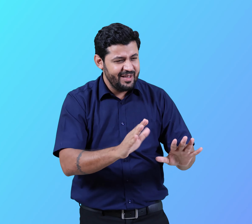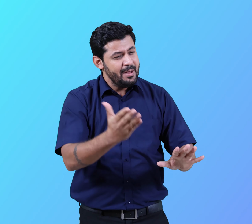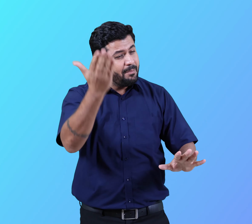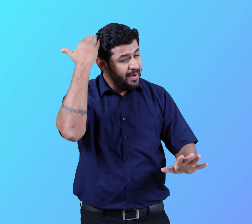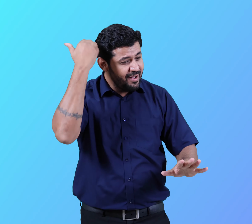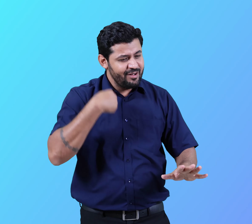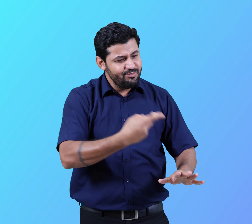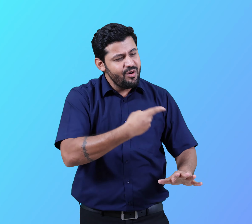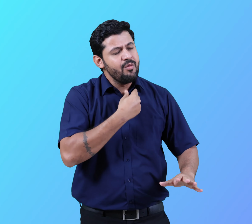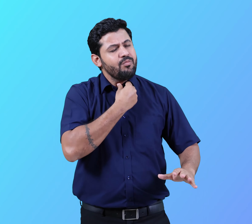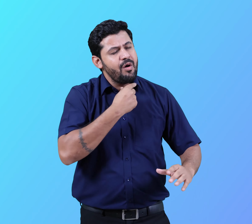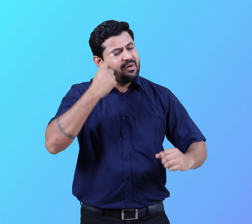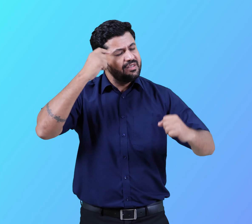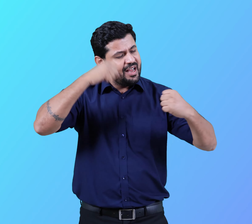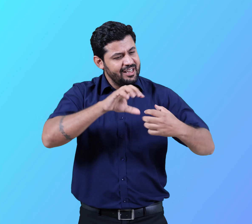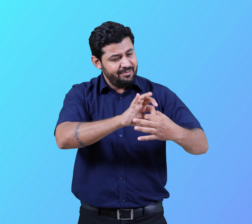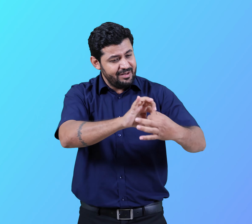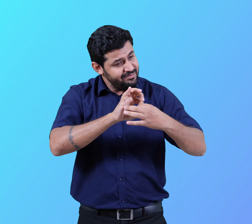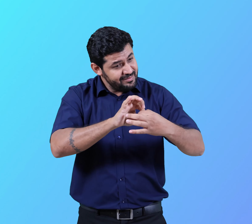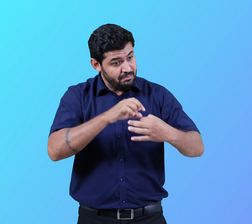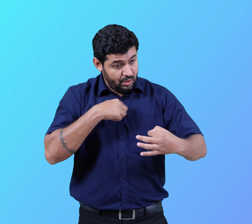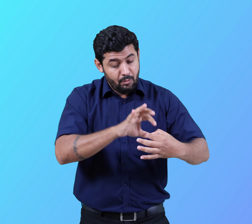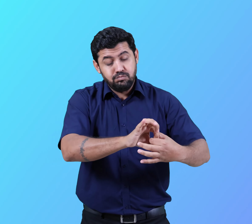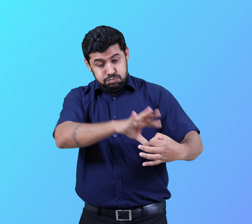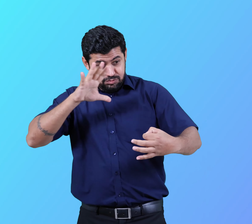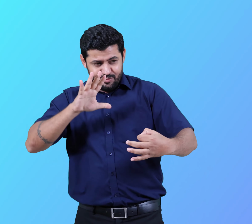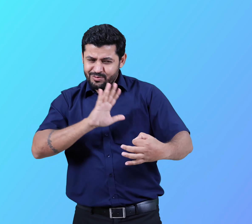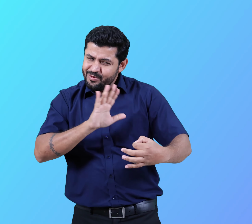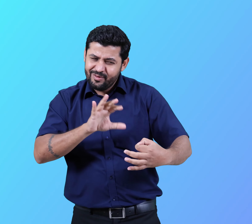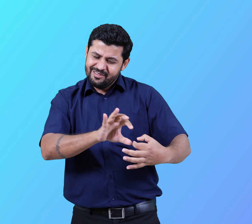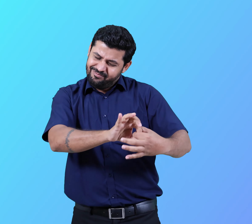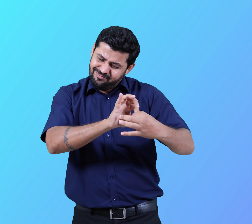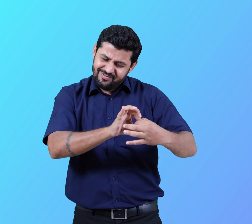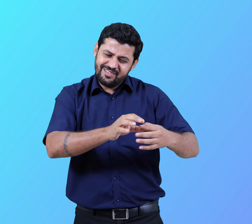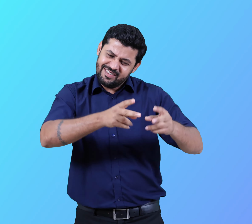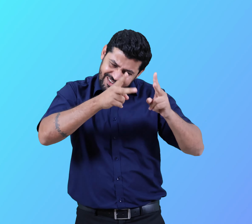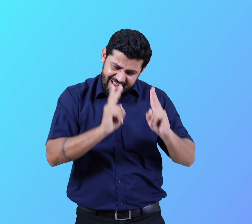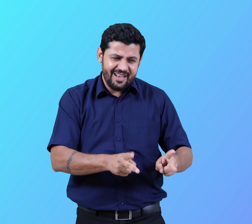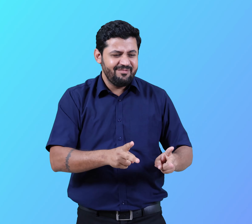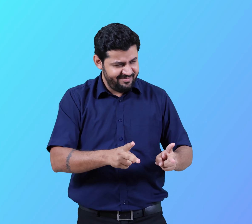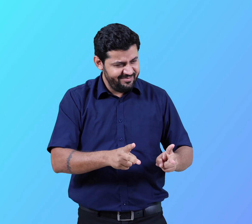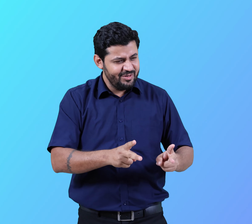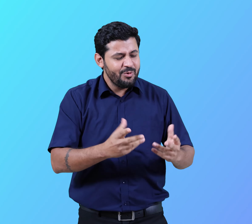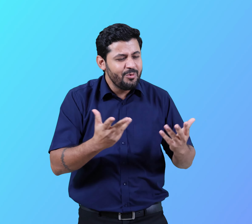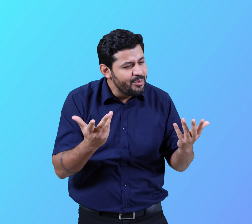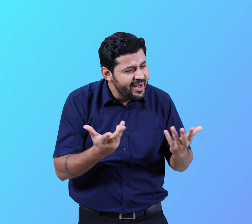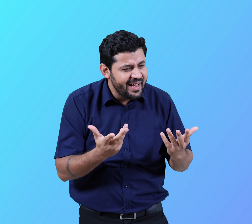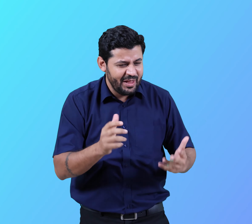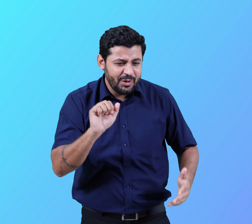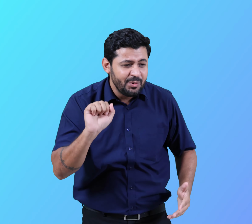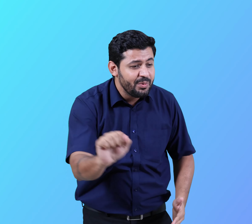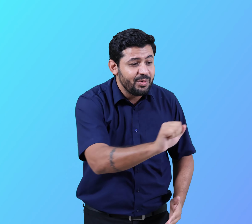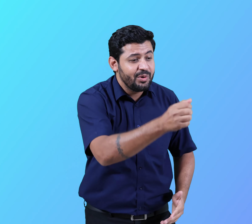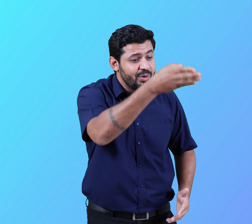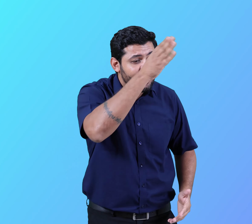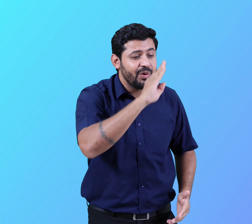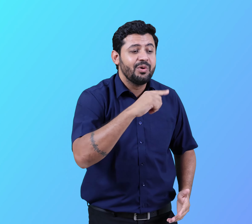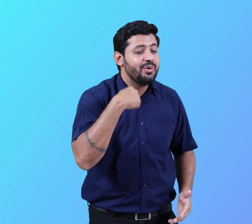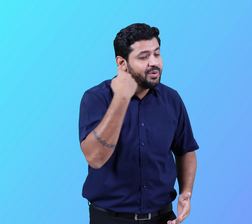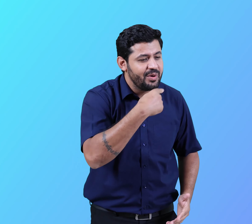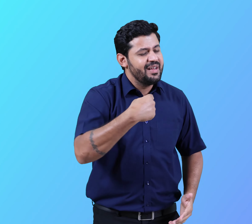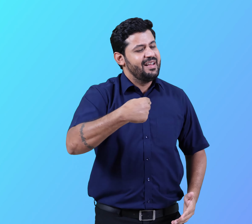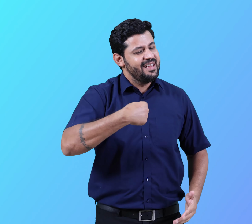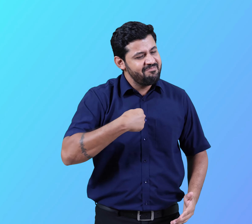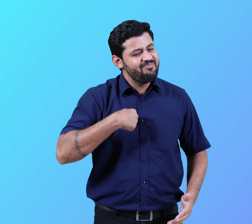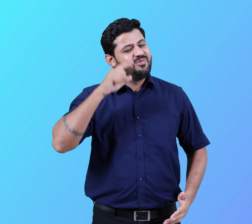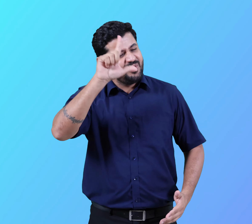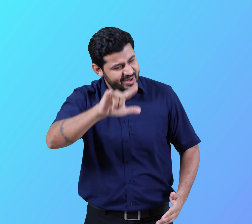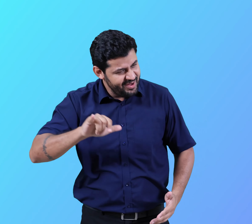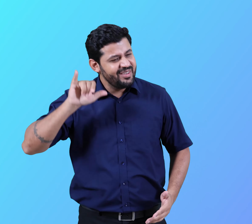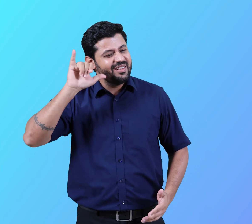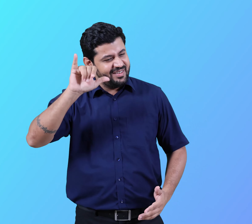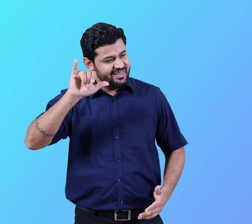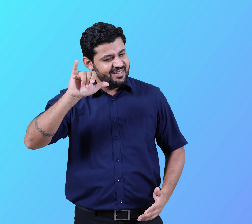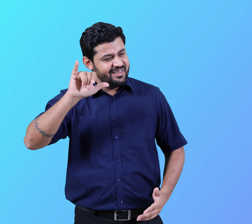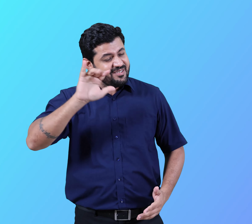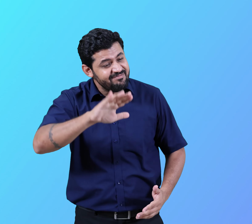I will not break my agreement with them, because I am the LORD their God.